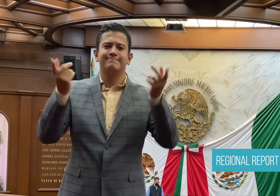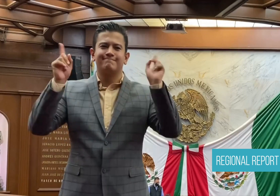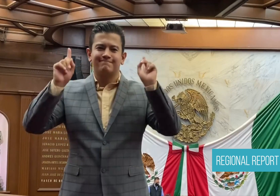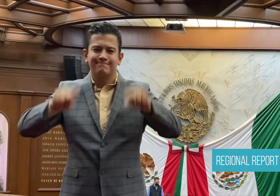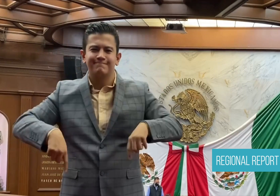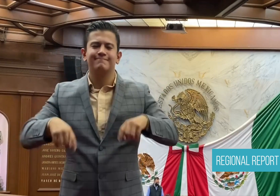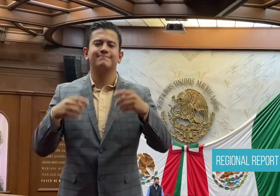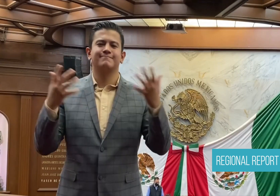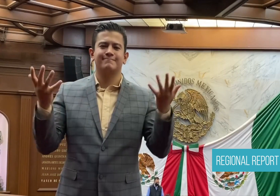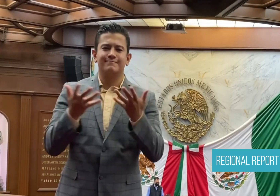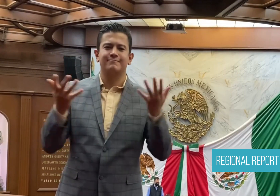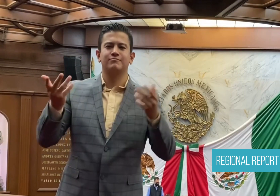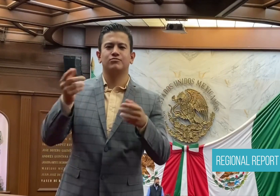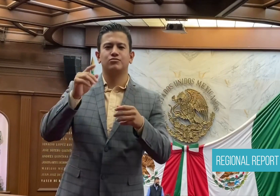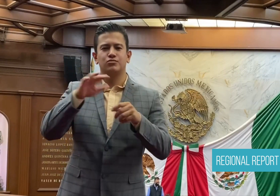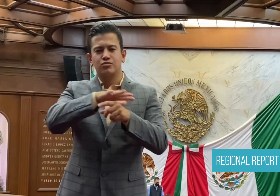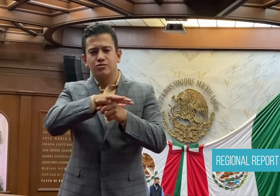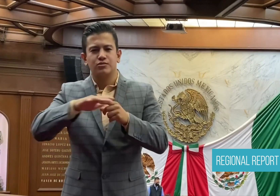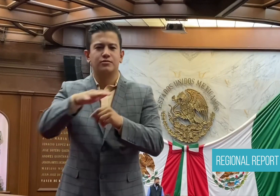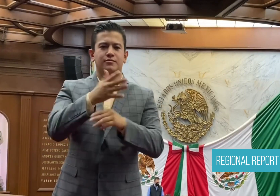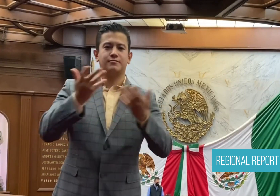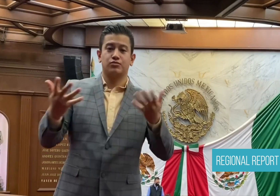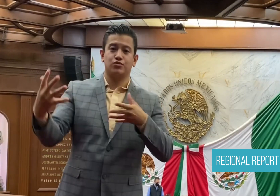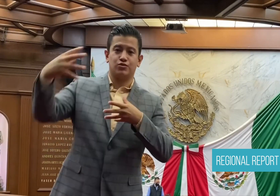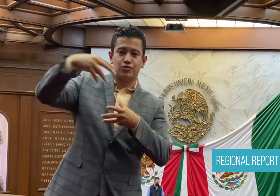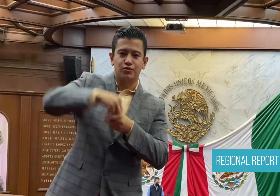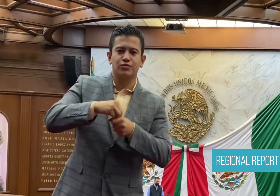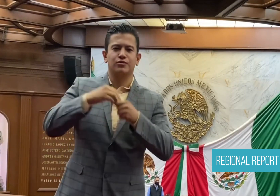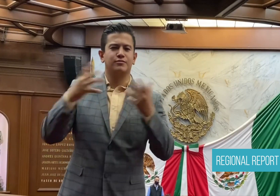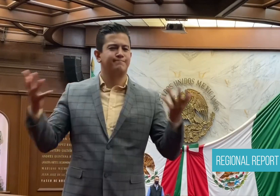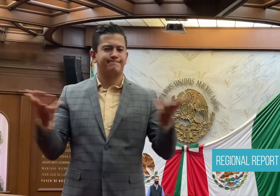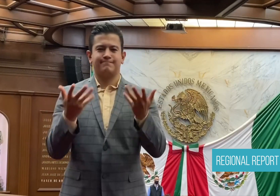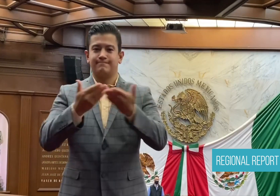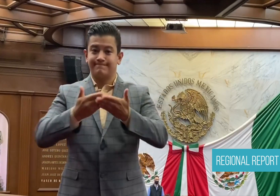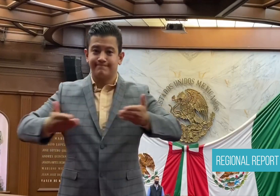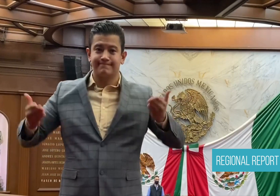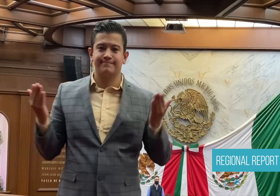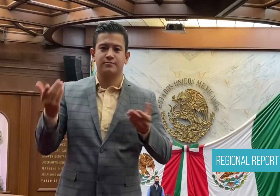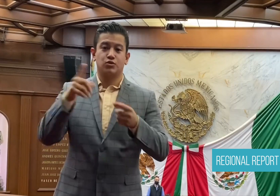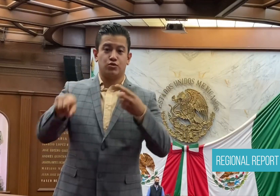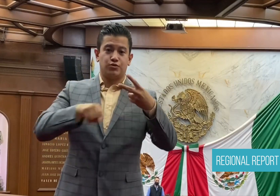to focus on their well being. Thirdly, the justice system.